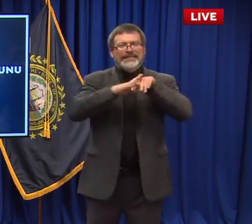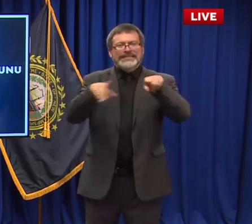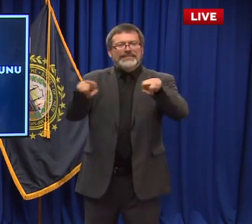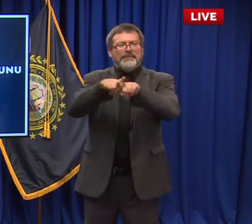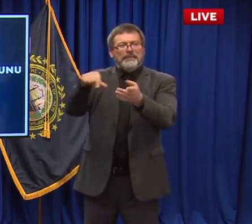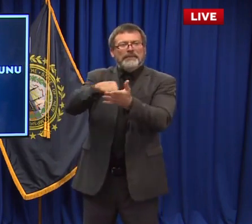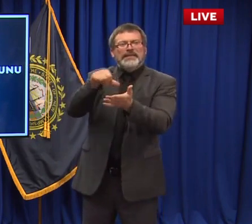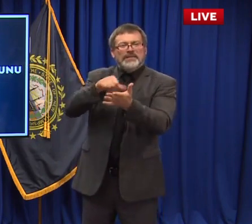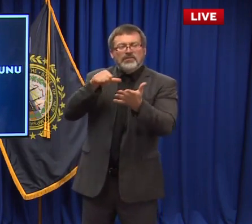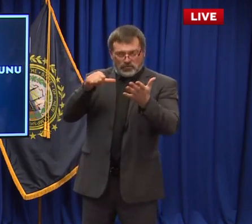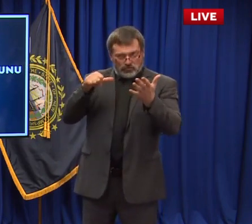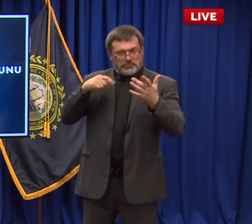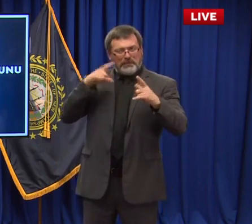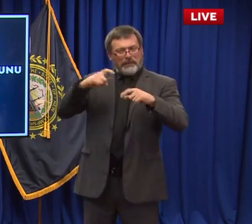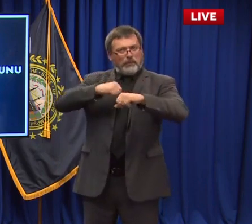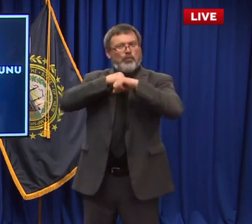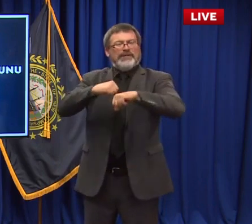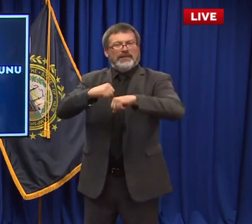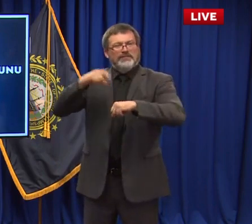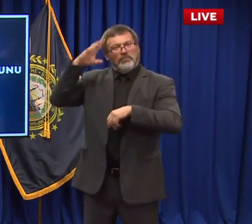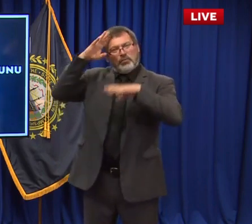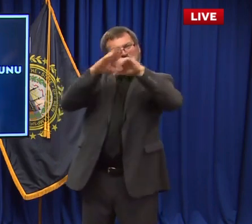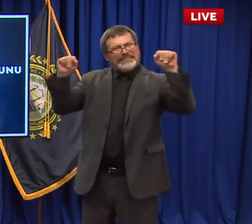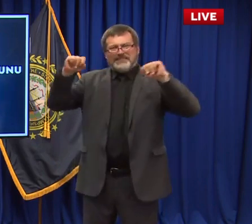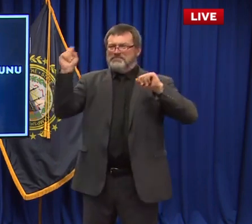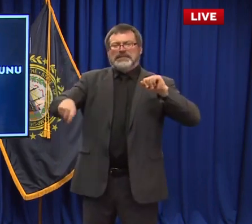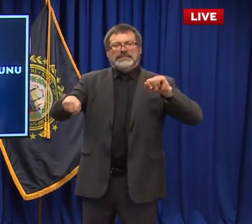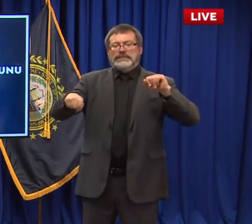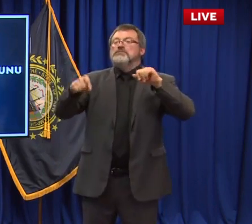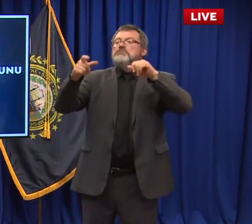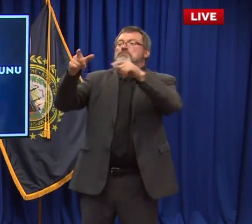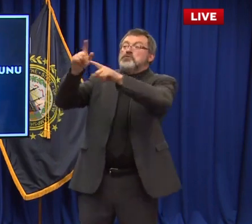IF A PROTEST CAN HAPPEN IN A SAFE WAY, THAT IS FINE.